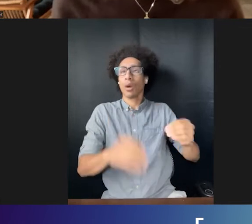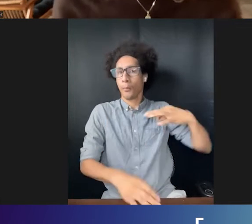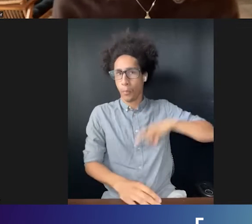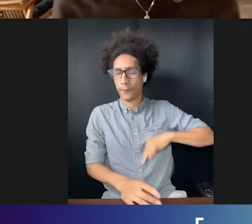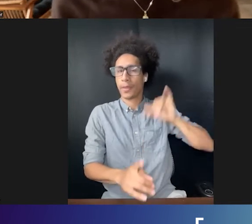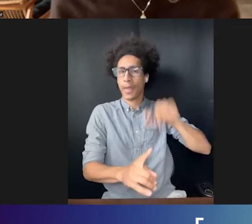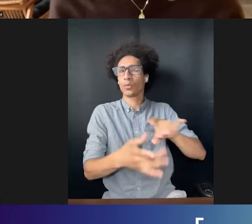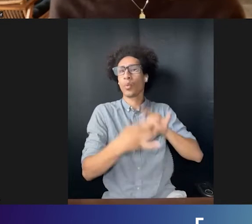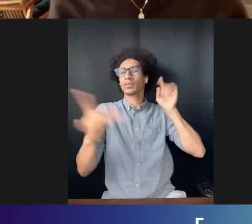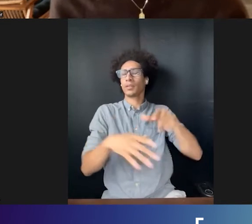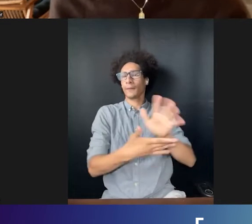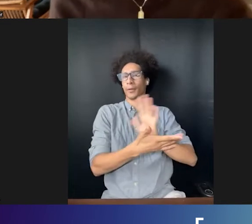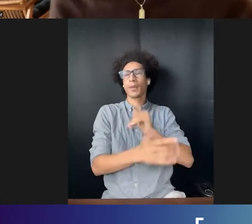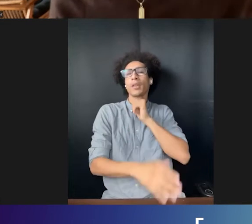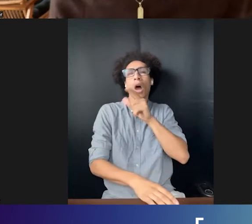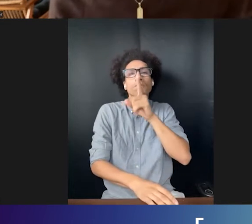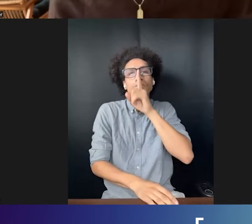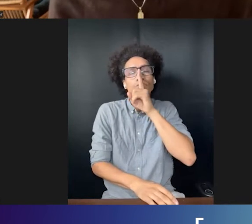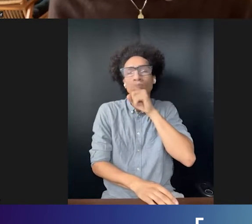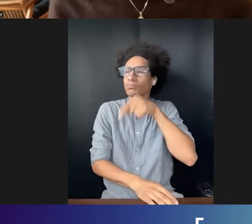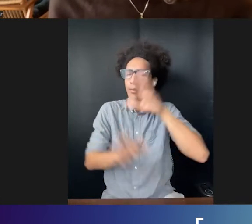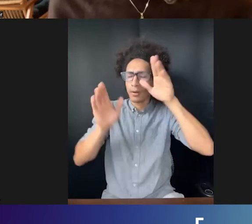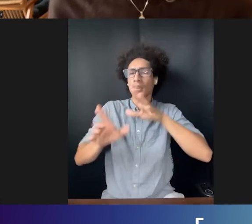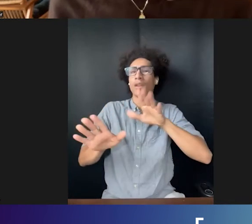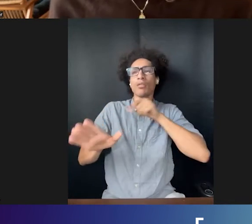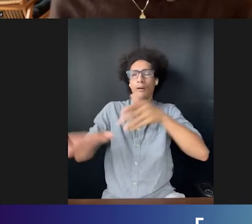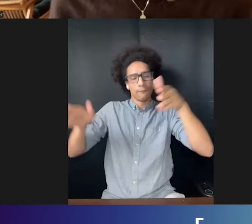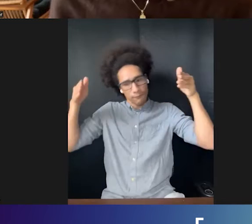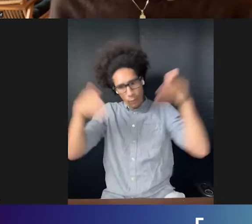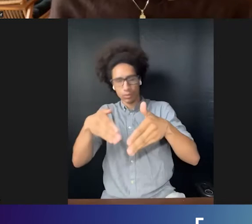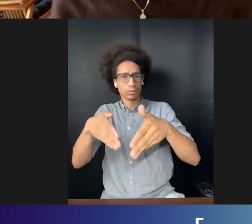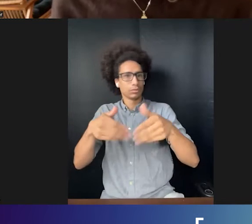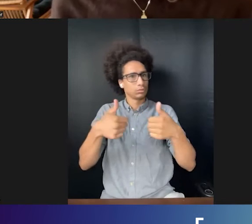So they're not necessarily in the business of, you know, trying to make money,